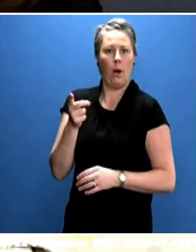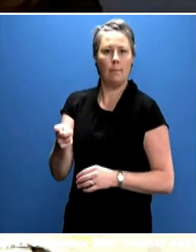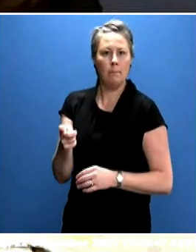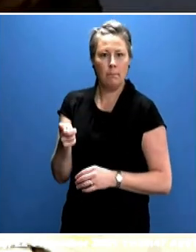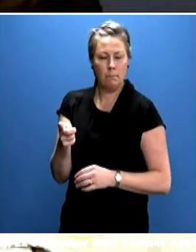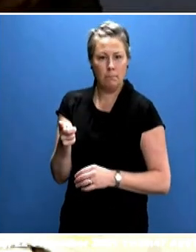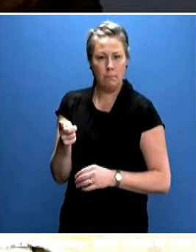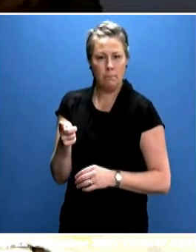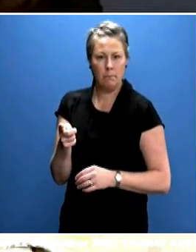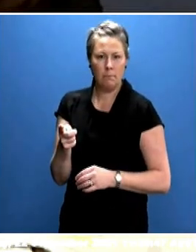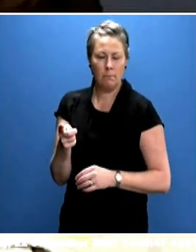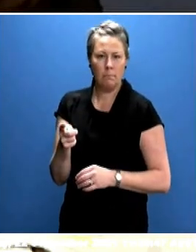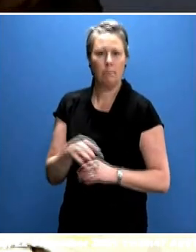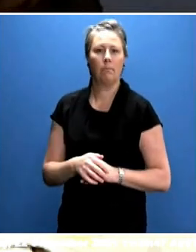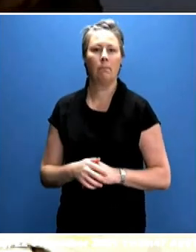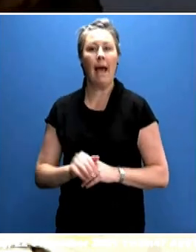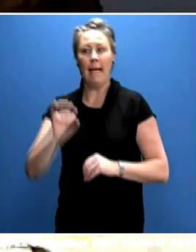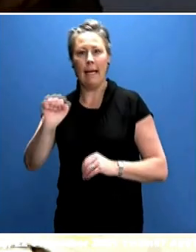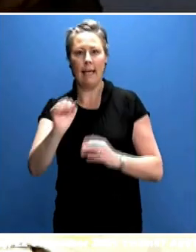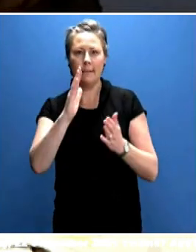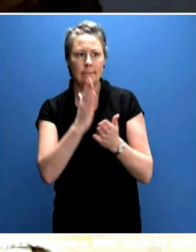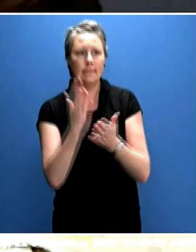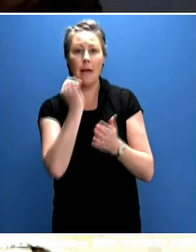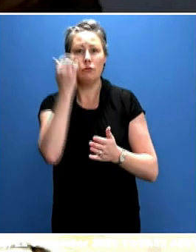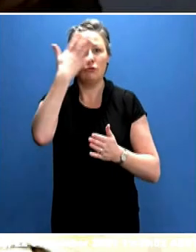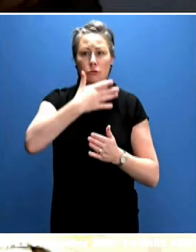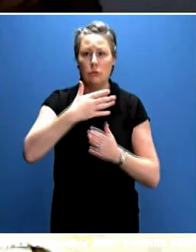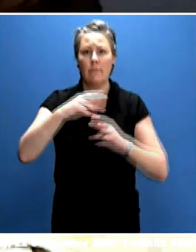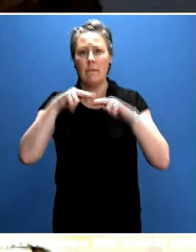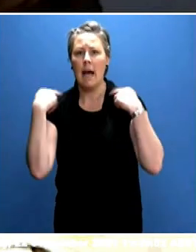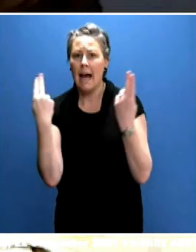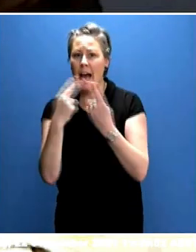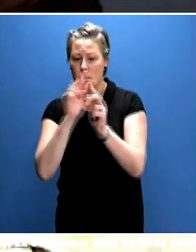His traditional Aboriginal communities did not want him because he hadn't been